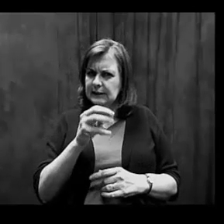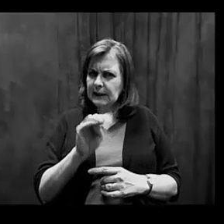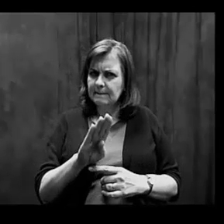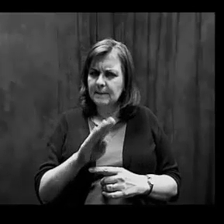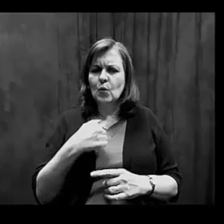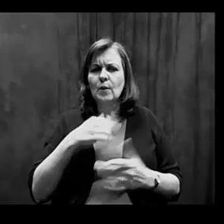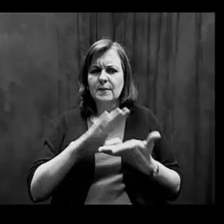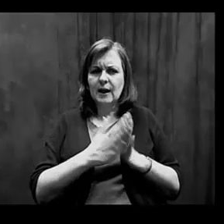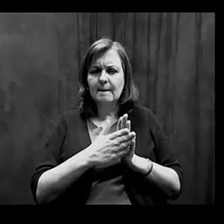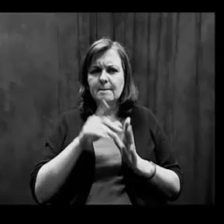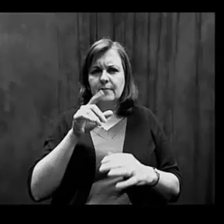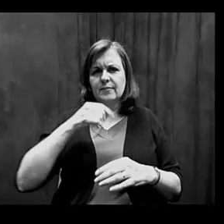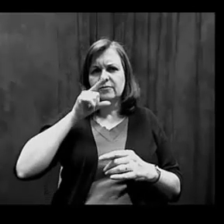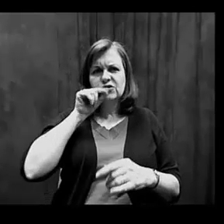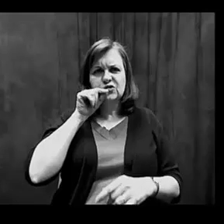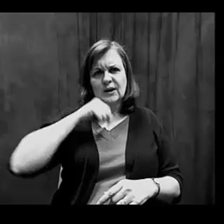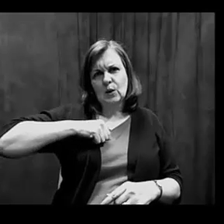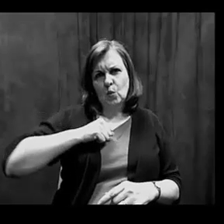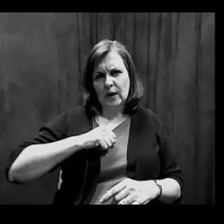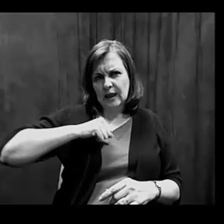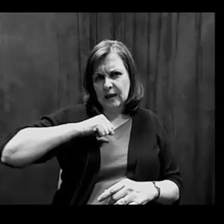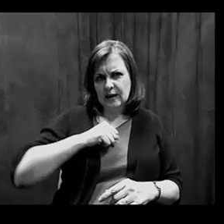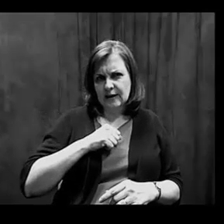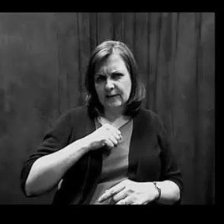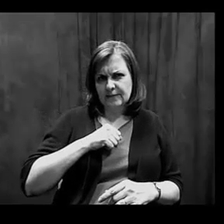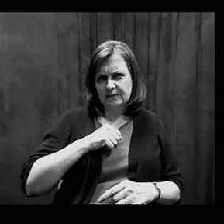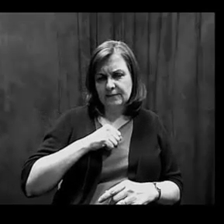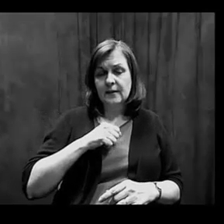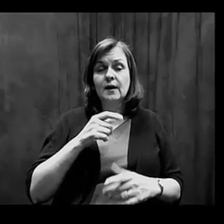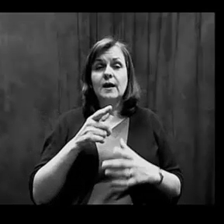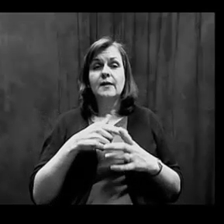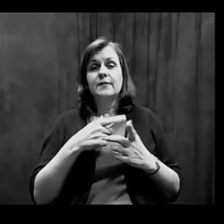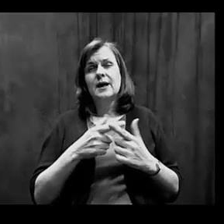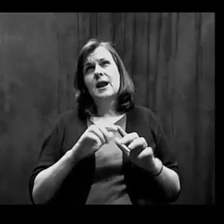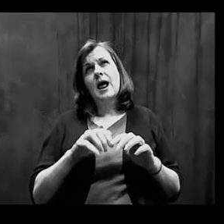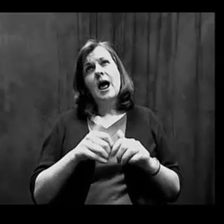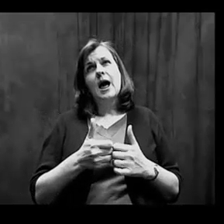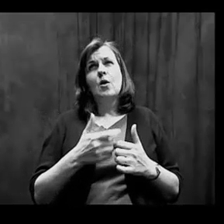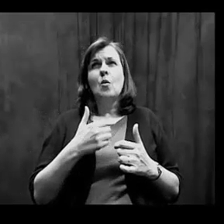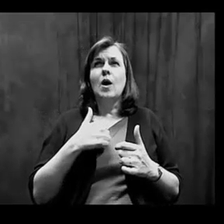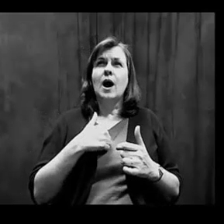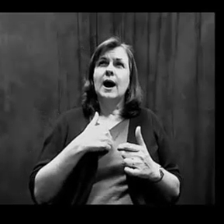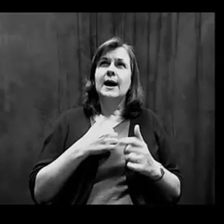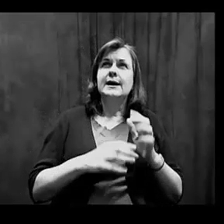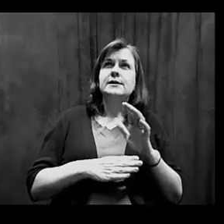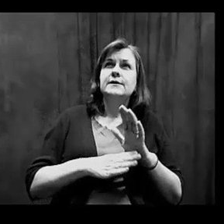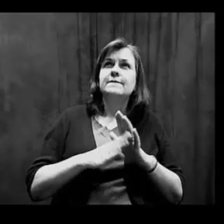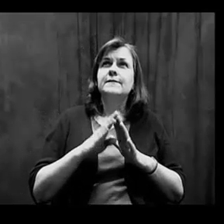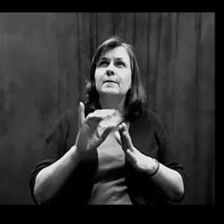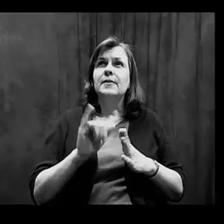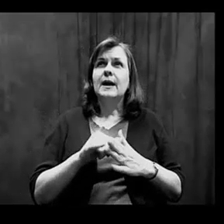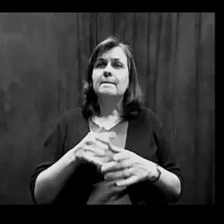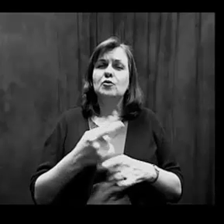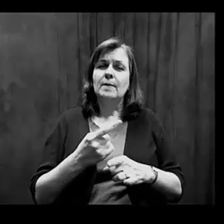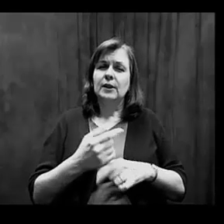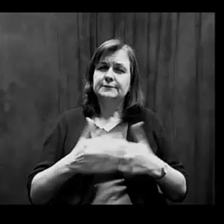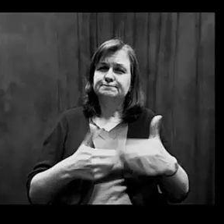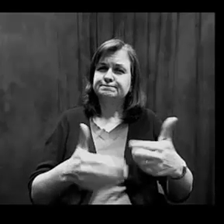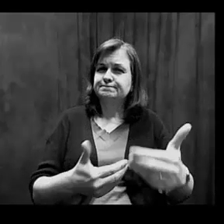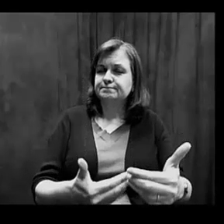in particular were gonna be a chicken wing if I wanna be a chicken wing how can I get this to develop properly